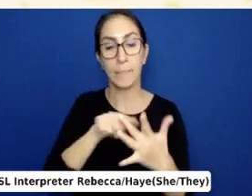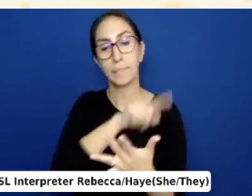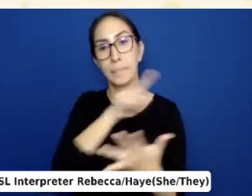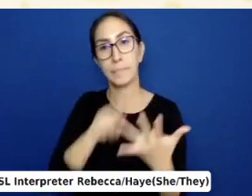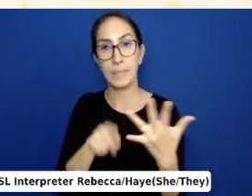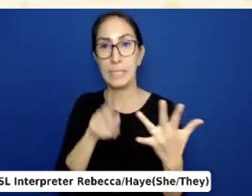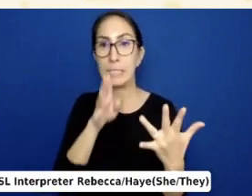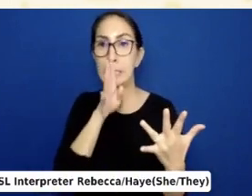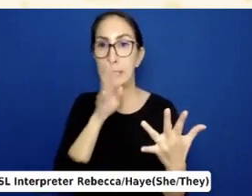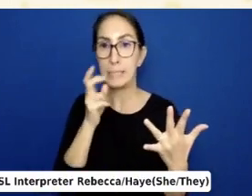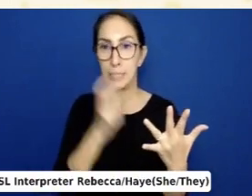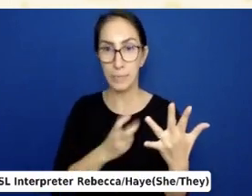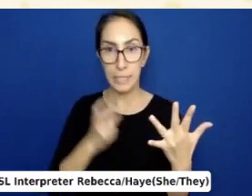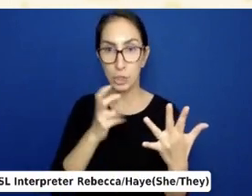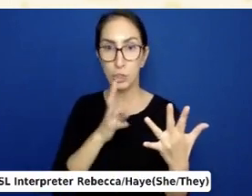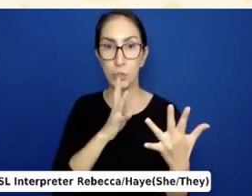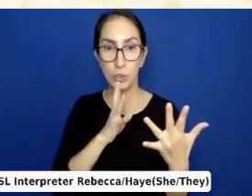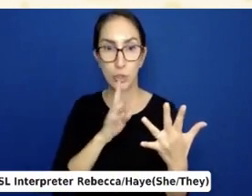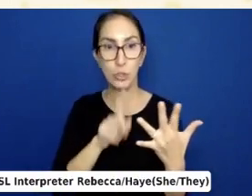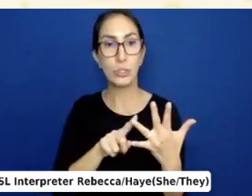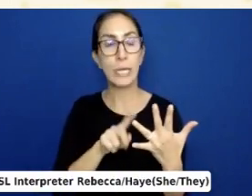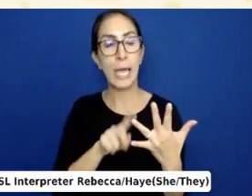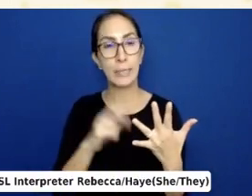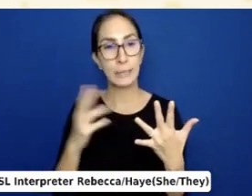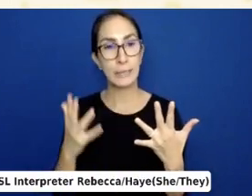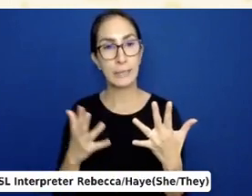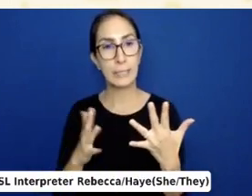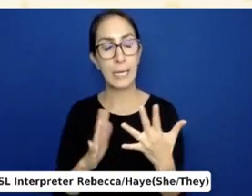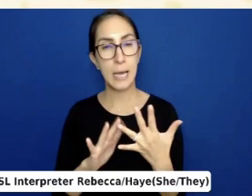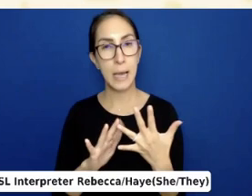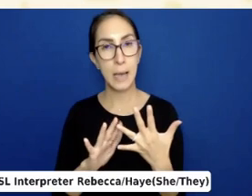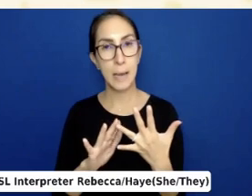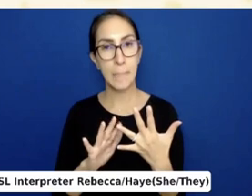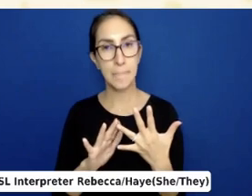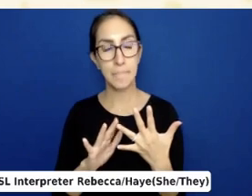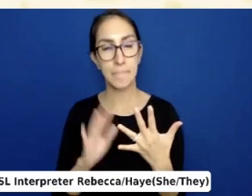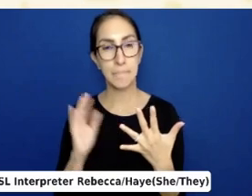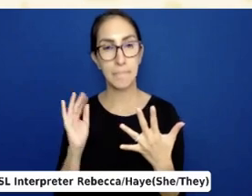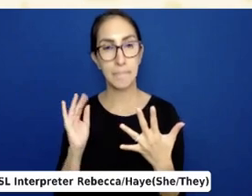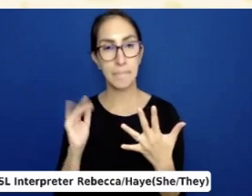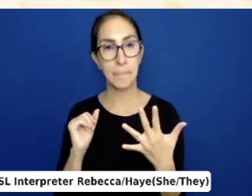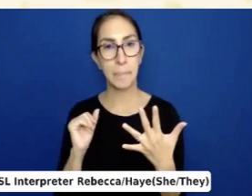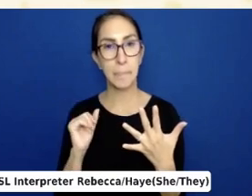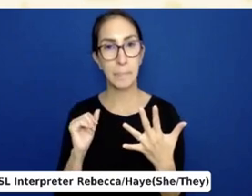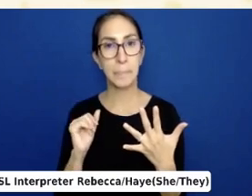and cognitive disabilities.